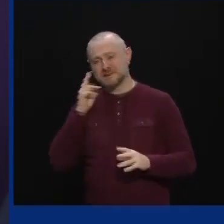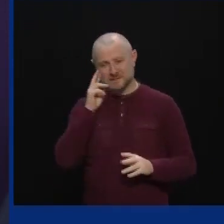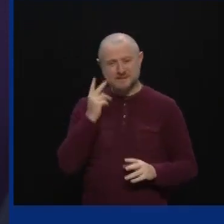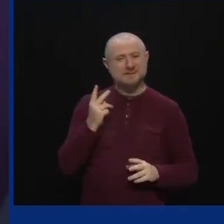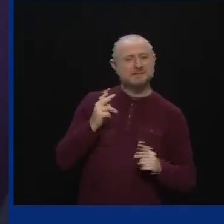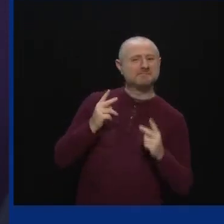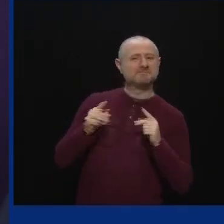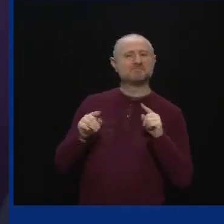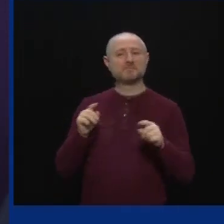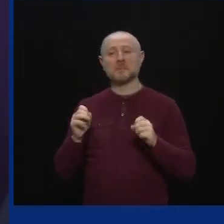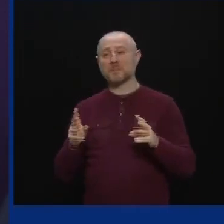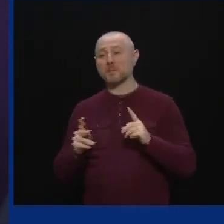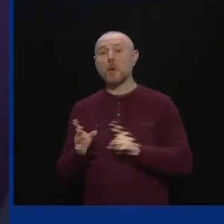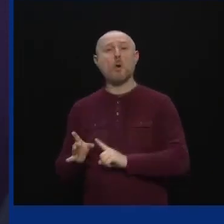CAUSES A MILDER INFECTION.